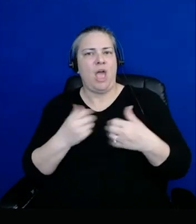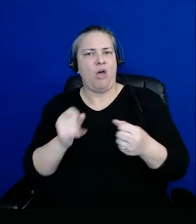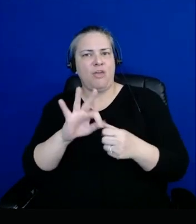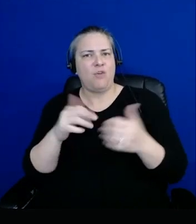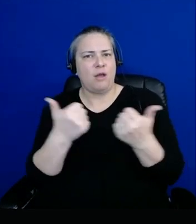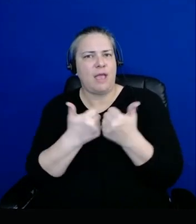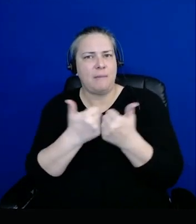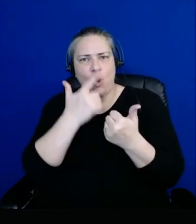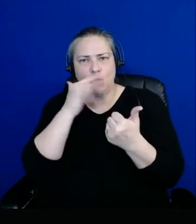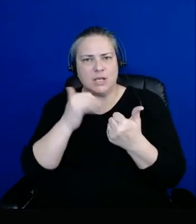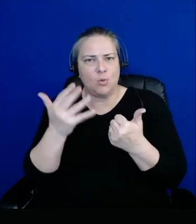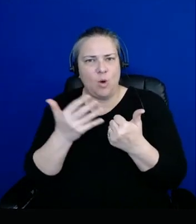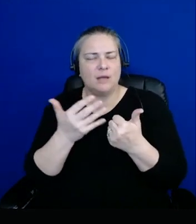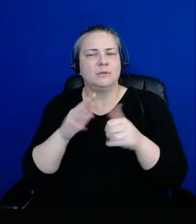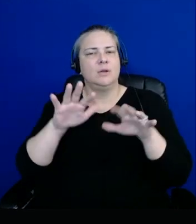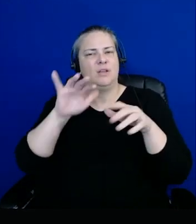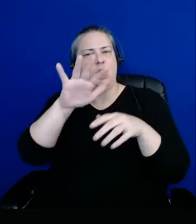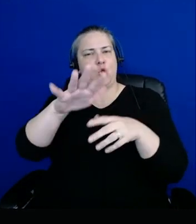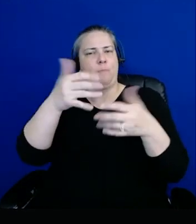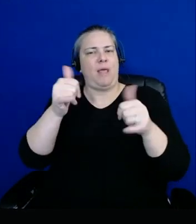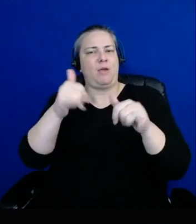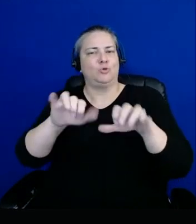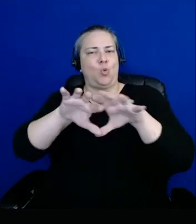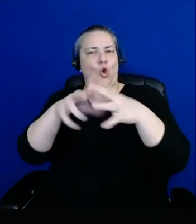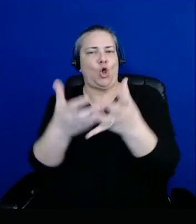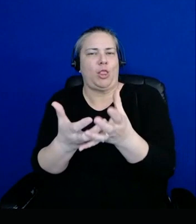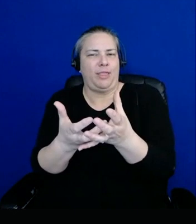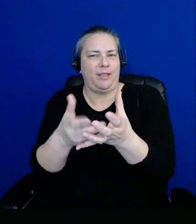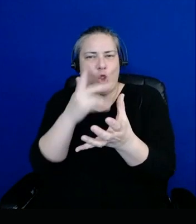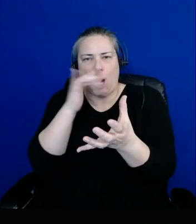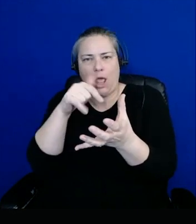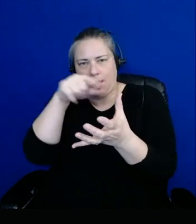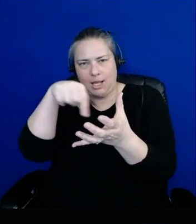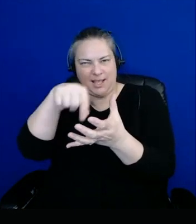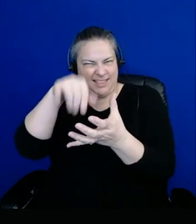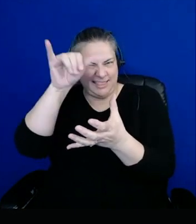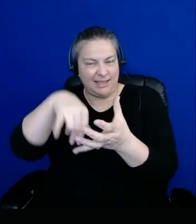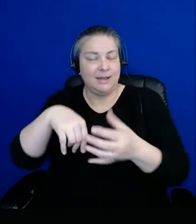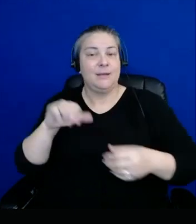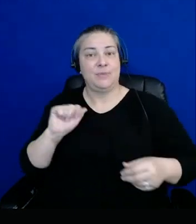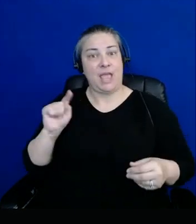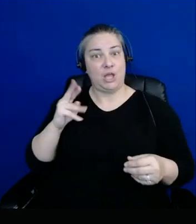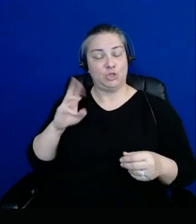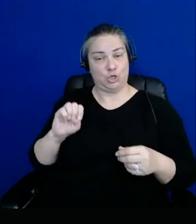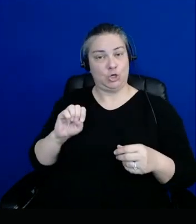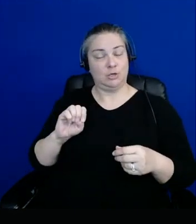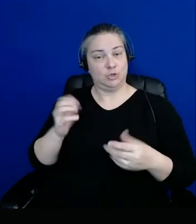health of your game in the world of your players. Our Azure back-end Services also offer a lot